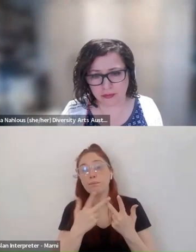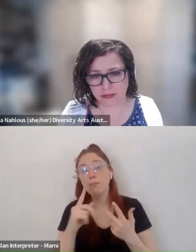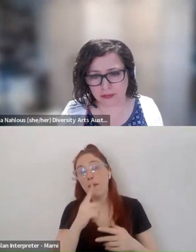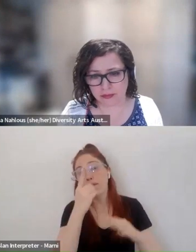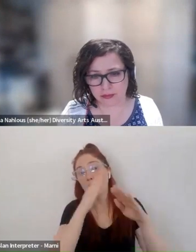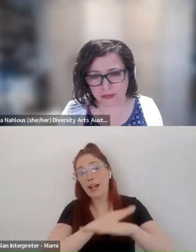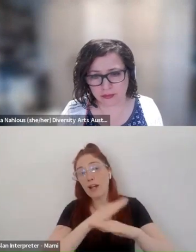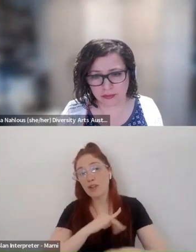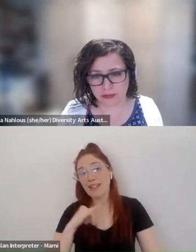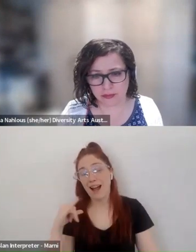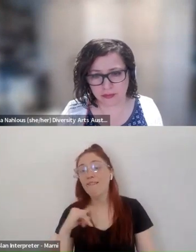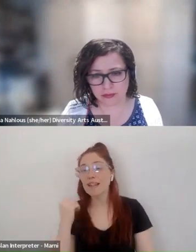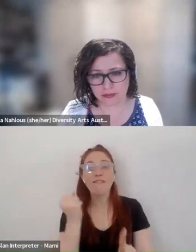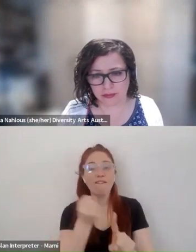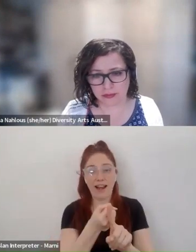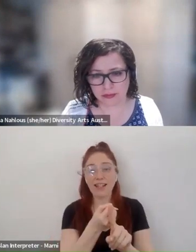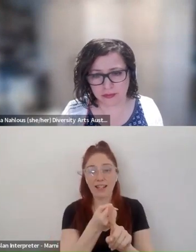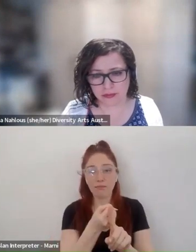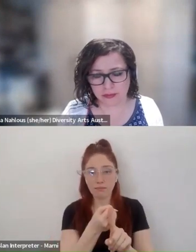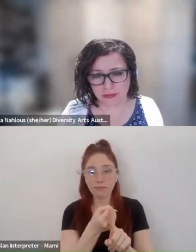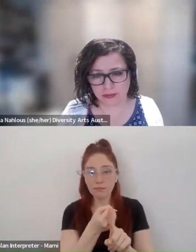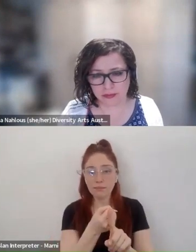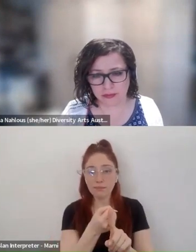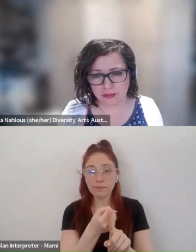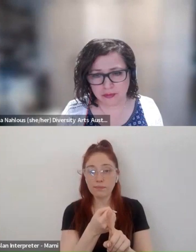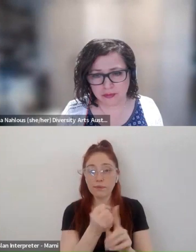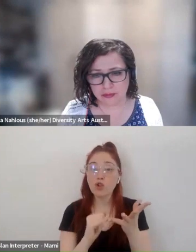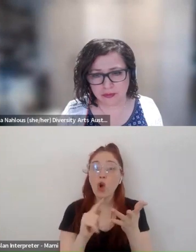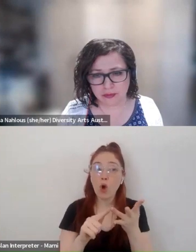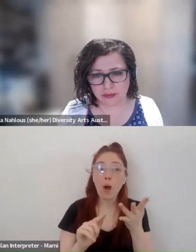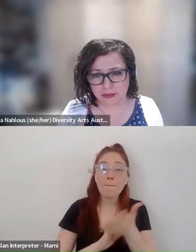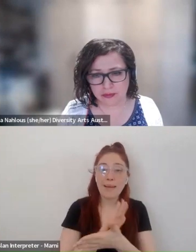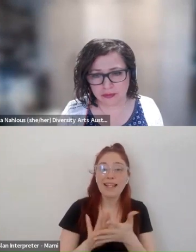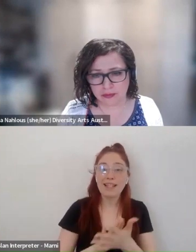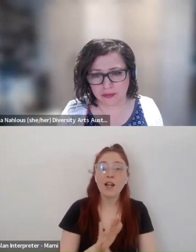need employees to understand that there is stuff that happens